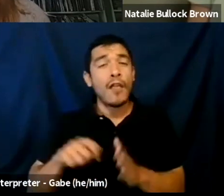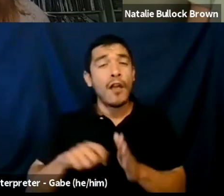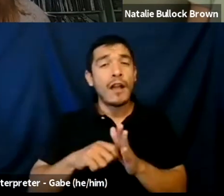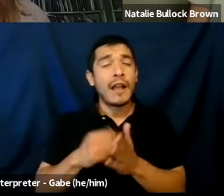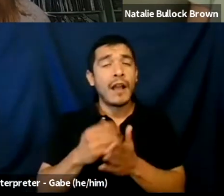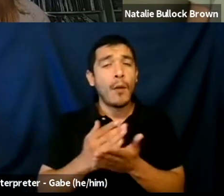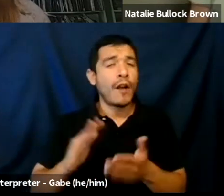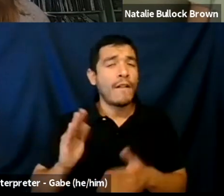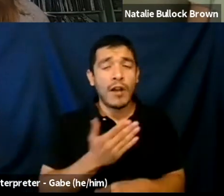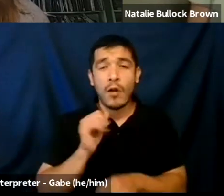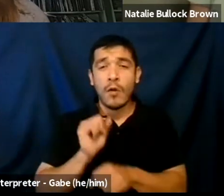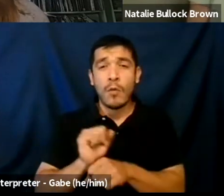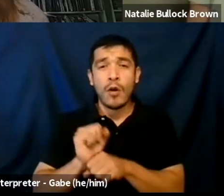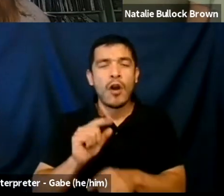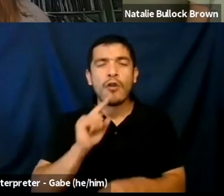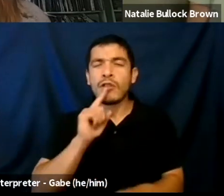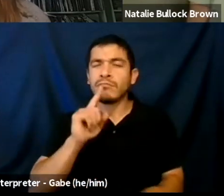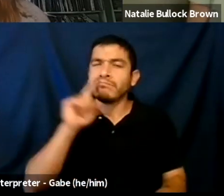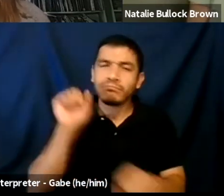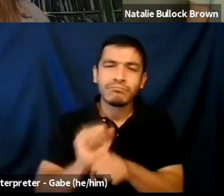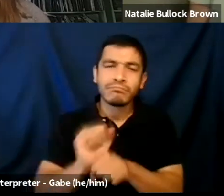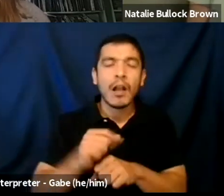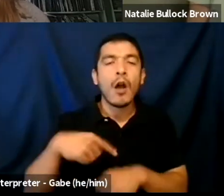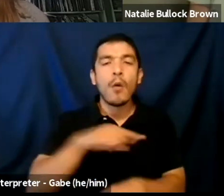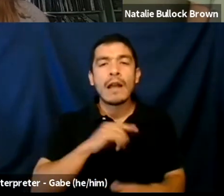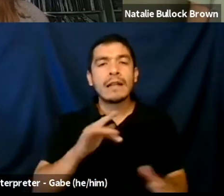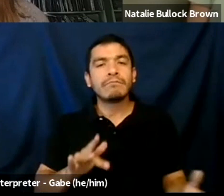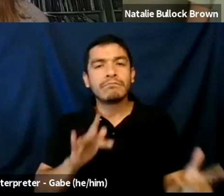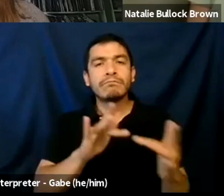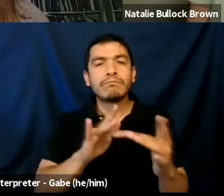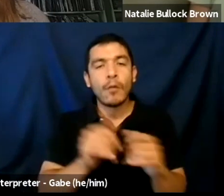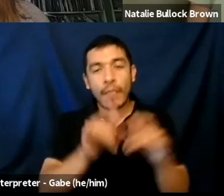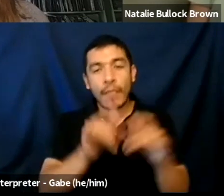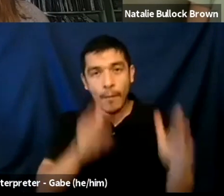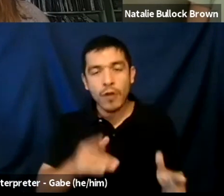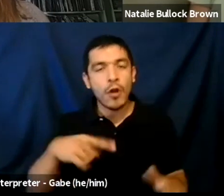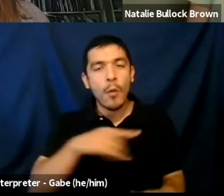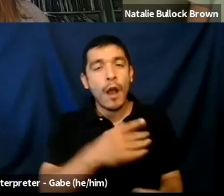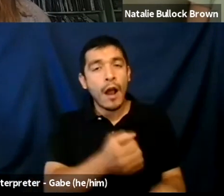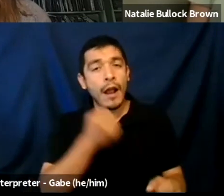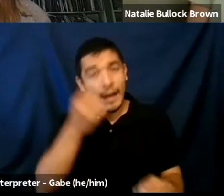is ensuring that we stay in touch with the person that we've obtained information from